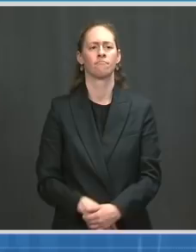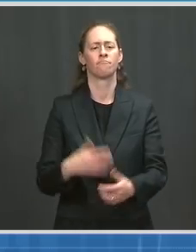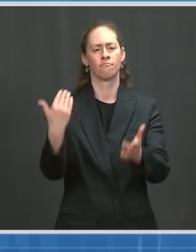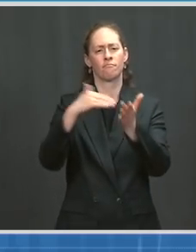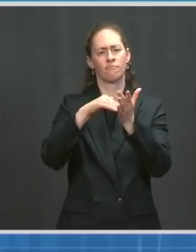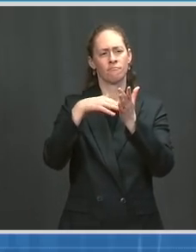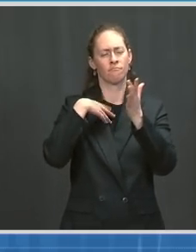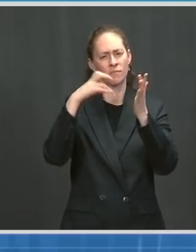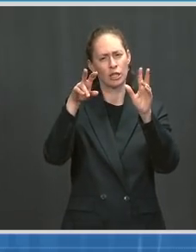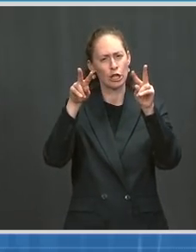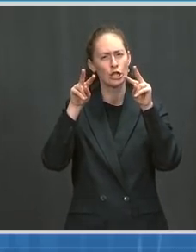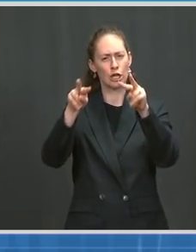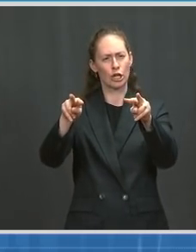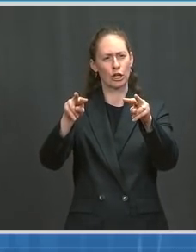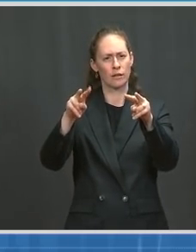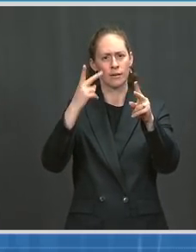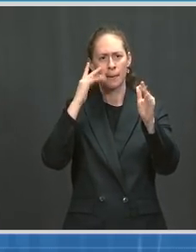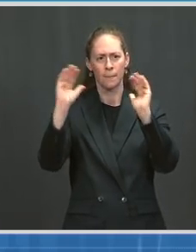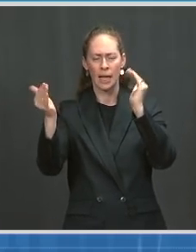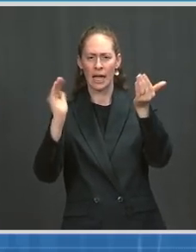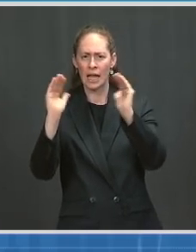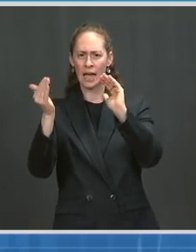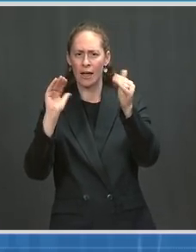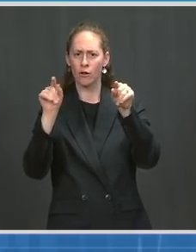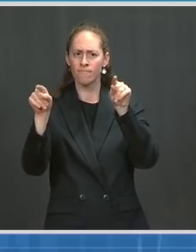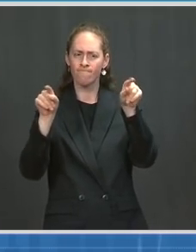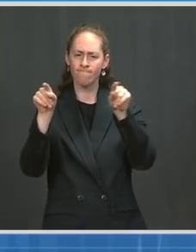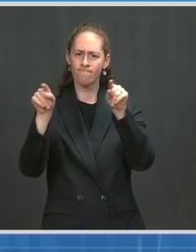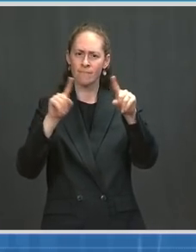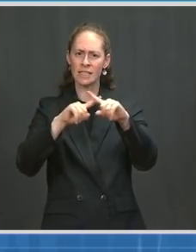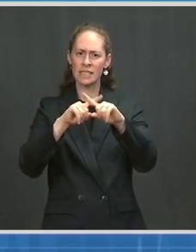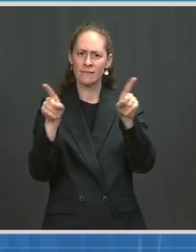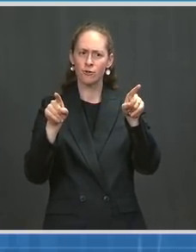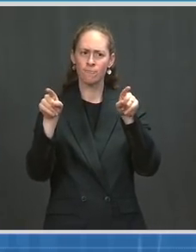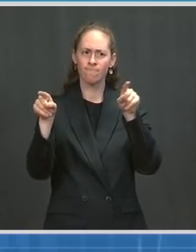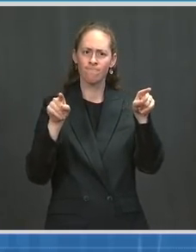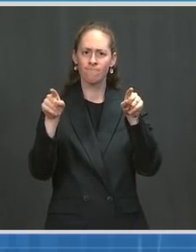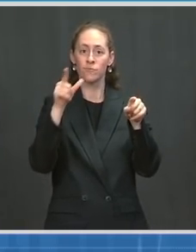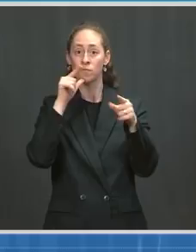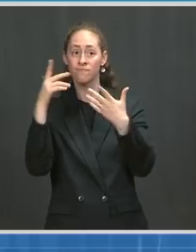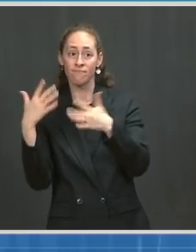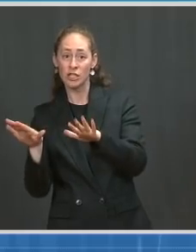and they're 0.3 percent if you waited more than 42 days.